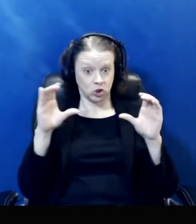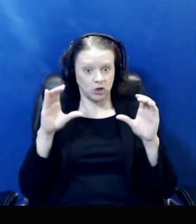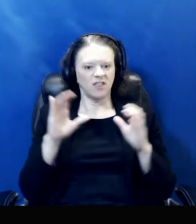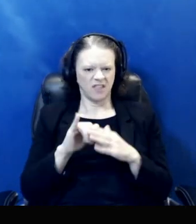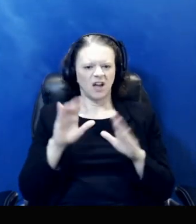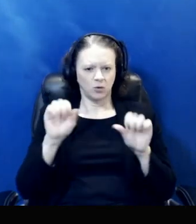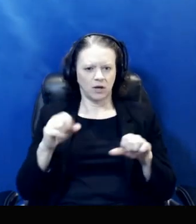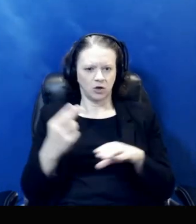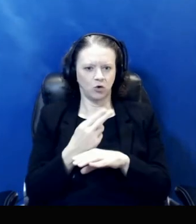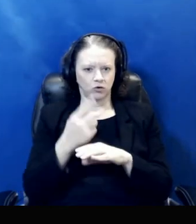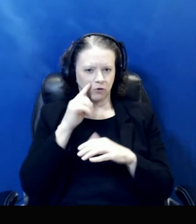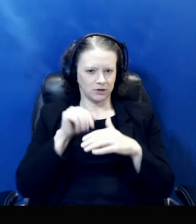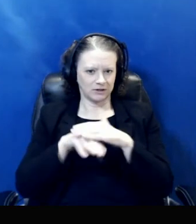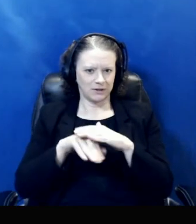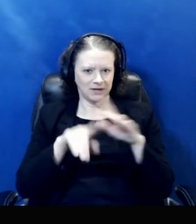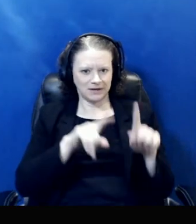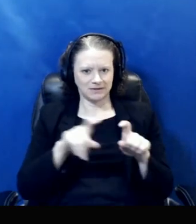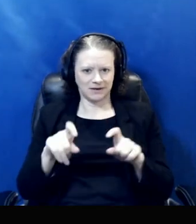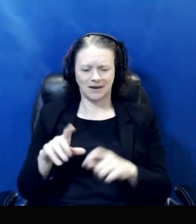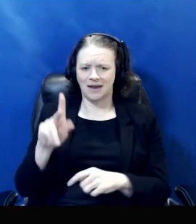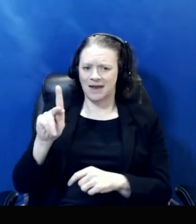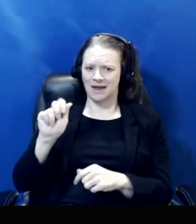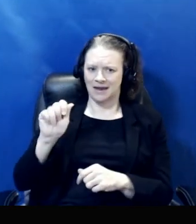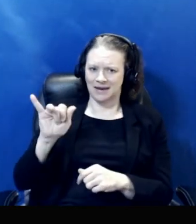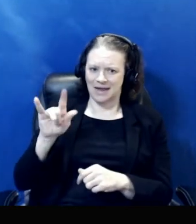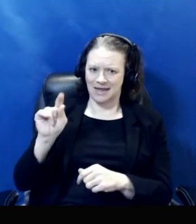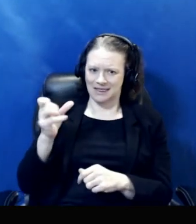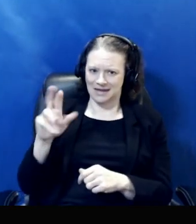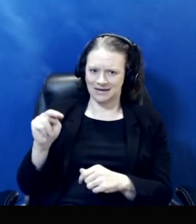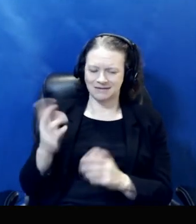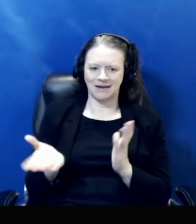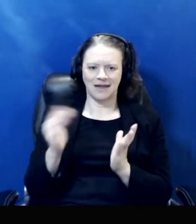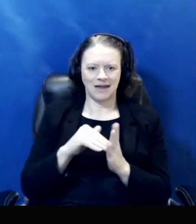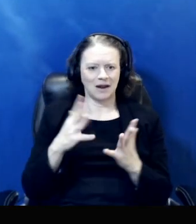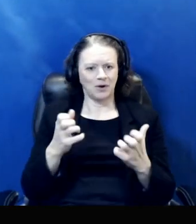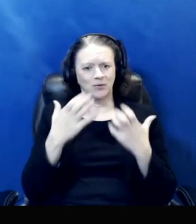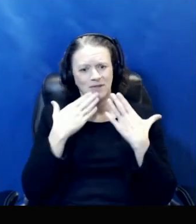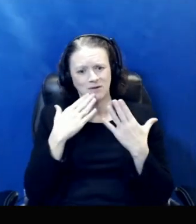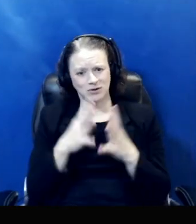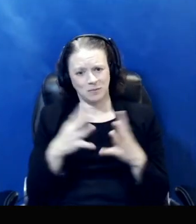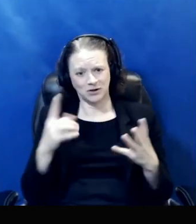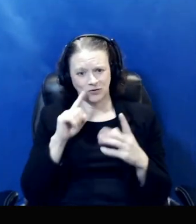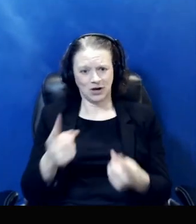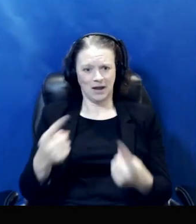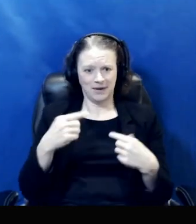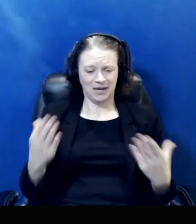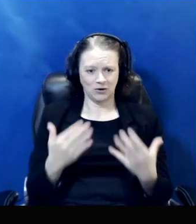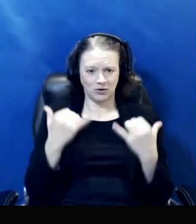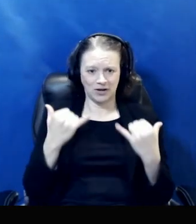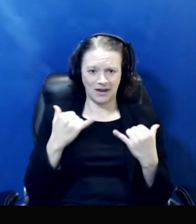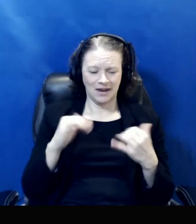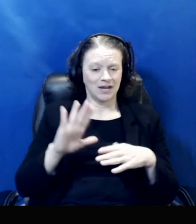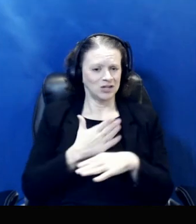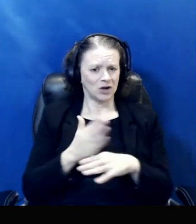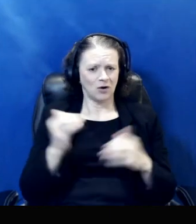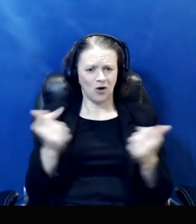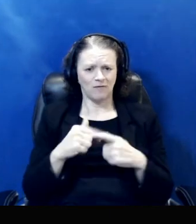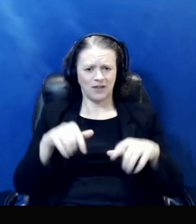And Kaitlyn, I, again, want to thank you so much for coming here today, for sharing all of the awesome knowledge and all of